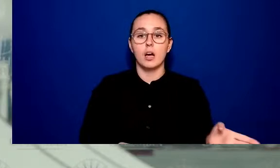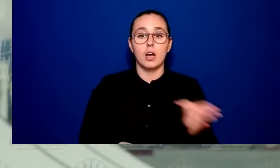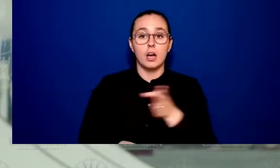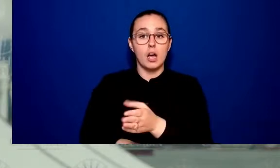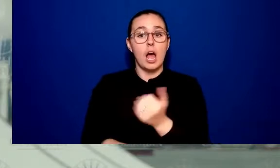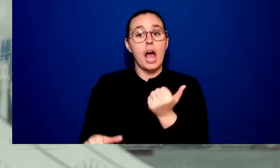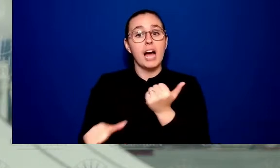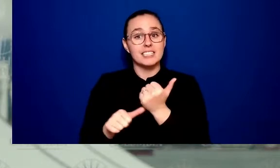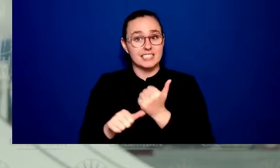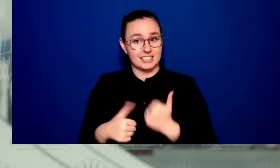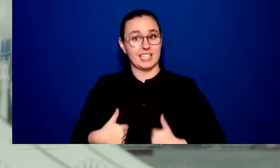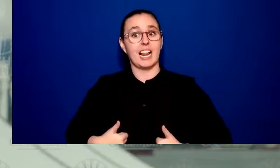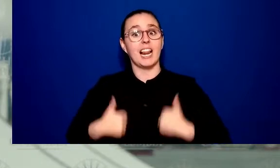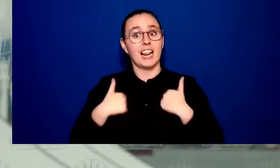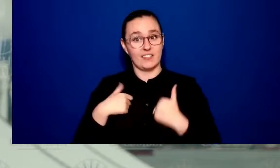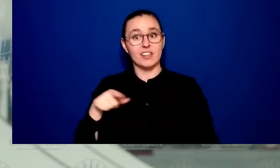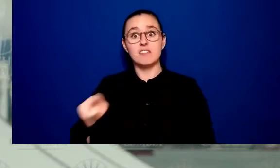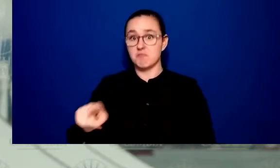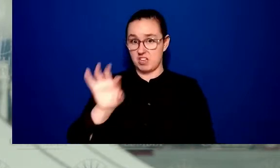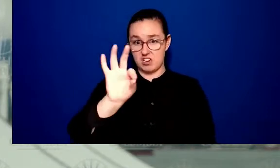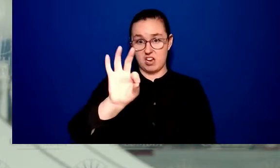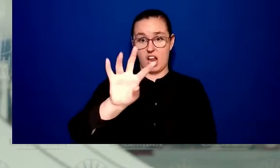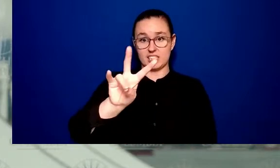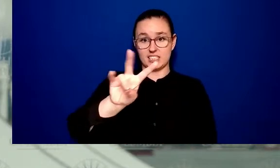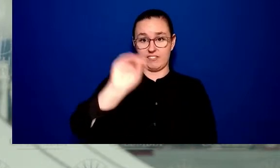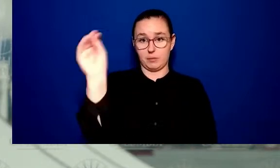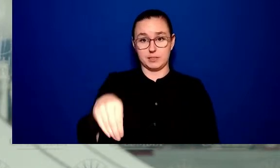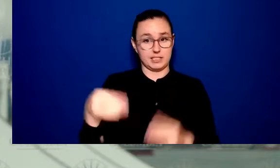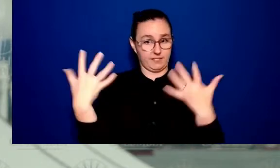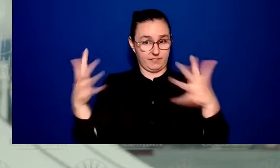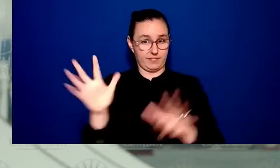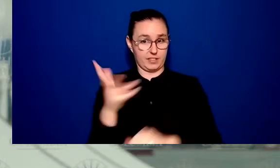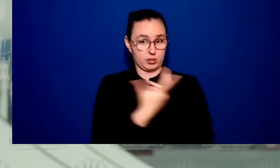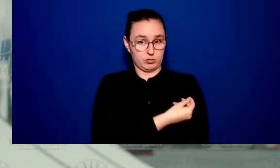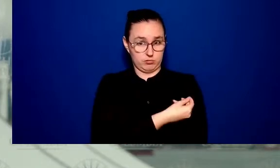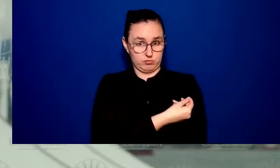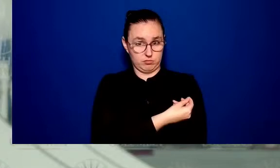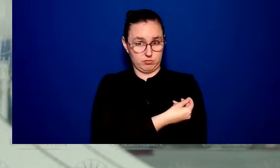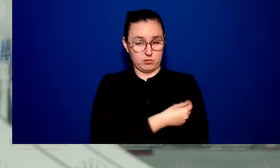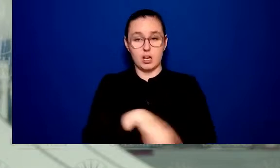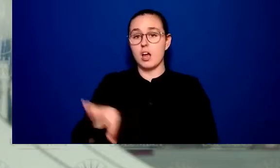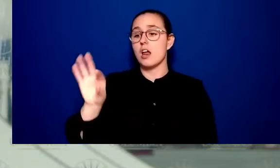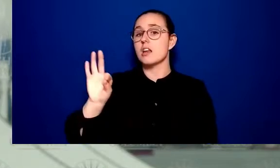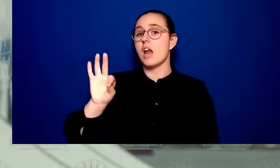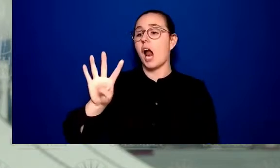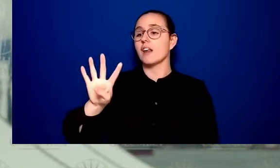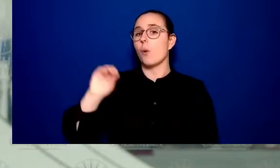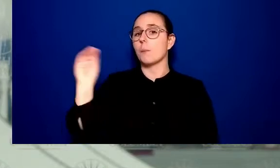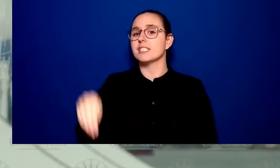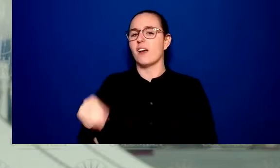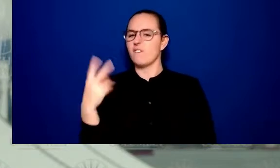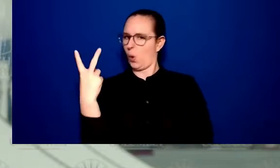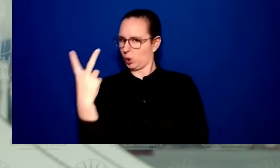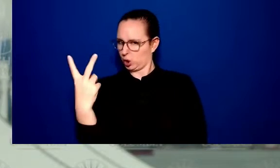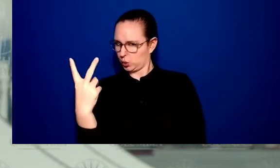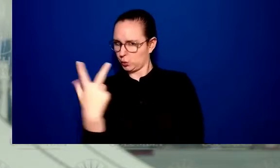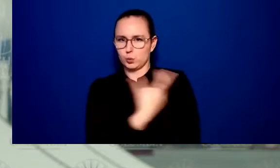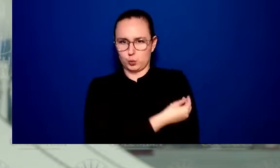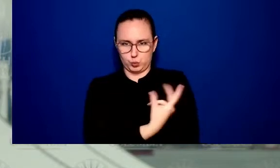higher. It's 97% overall 94%